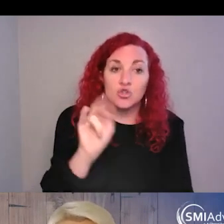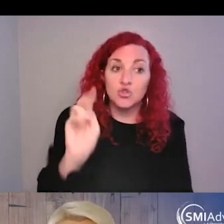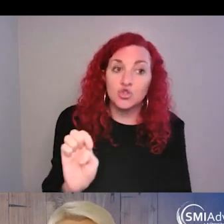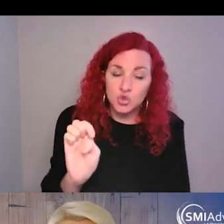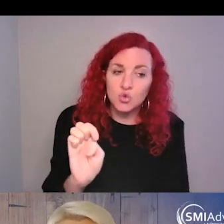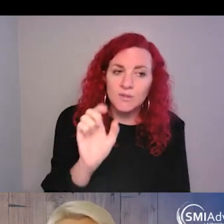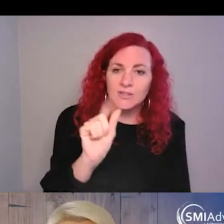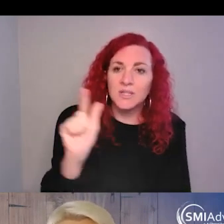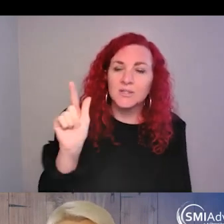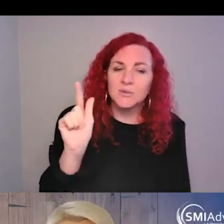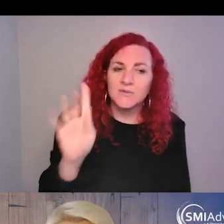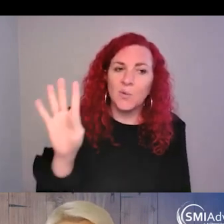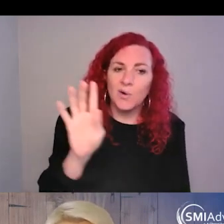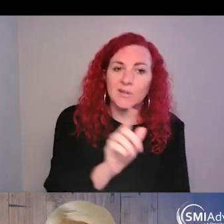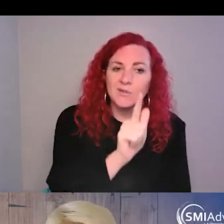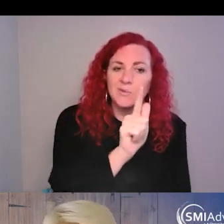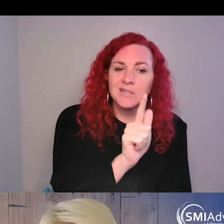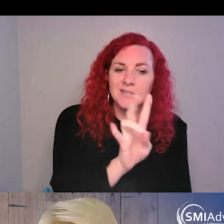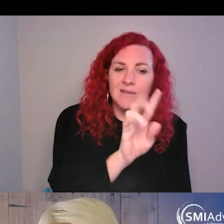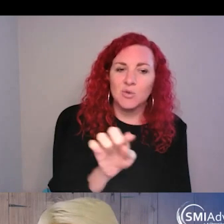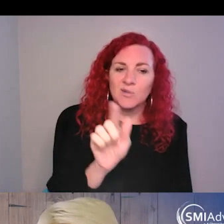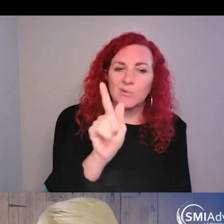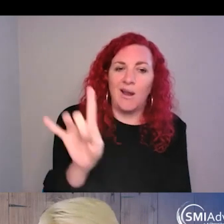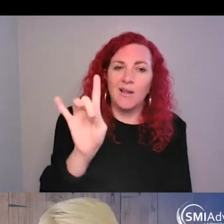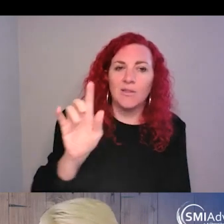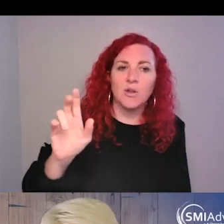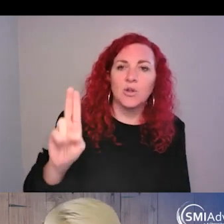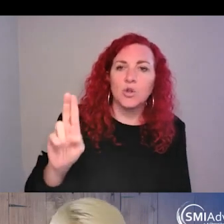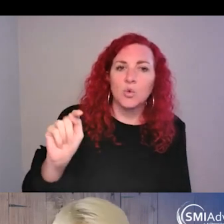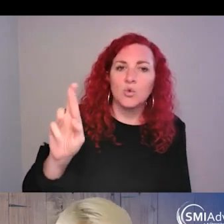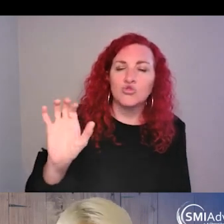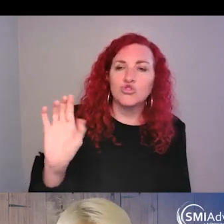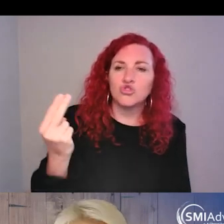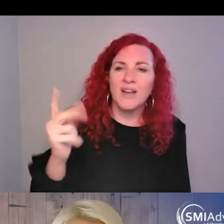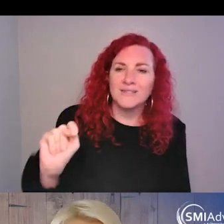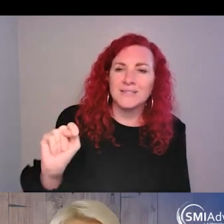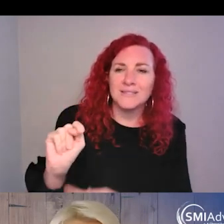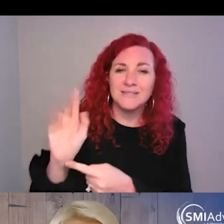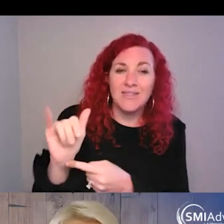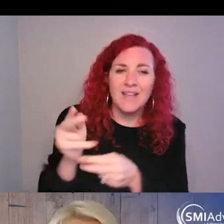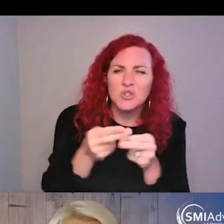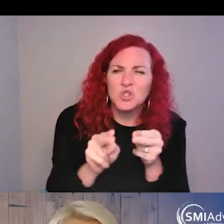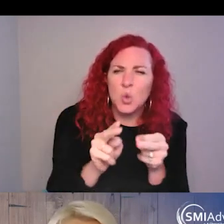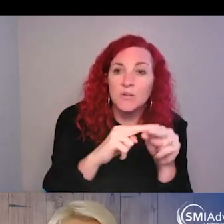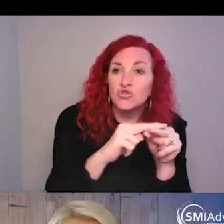UTRECT IS A SHORT RIDE FROM THE AIRPORT.